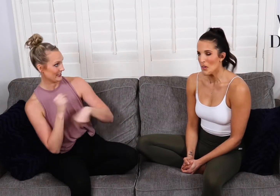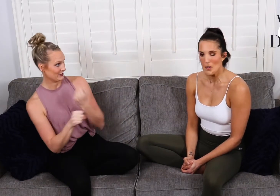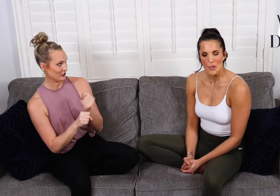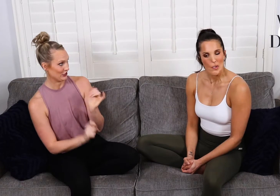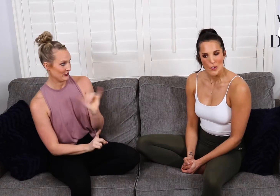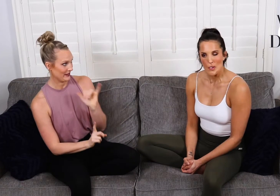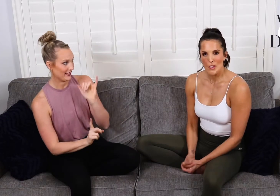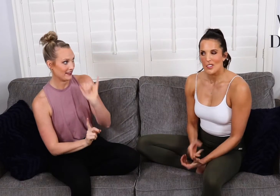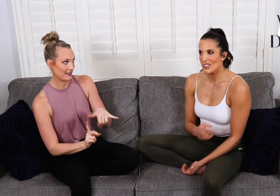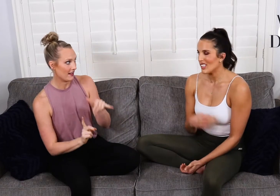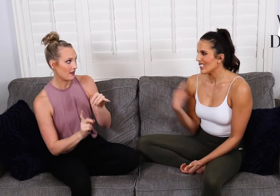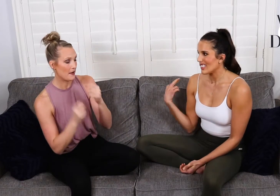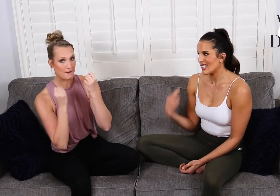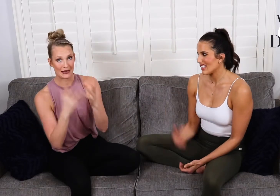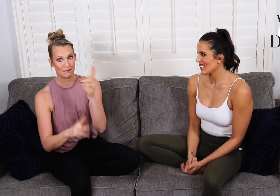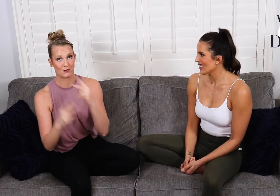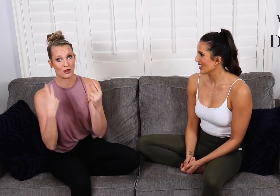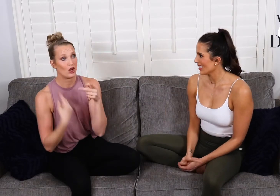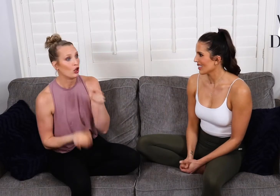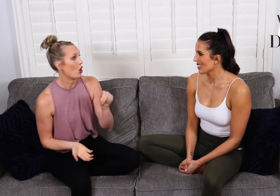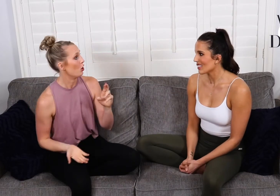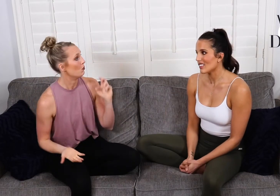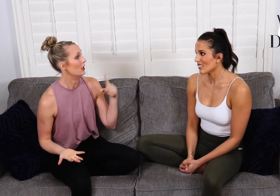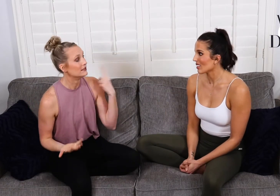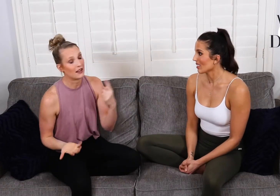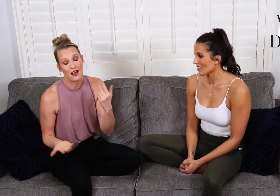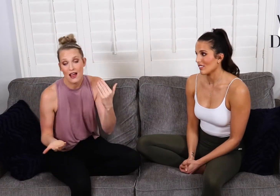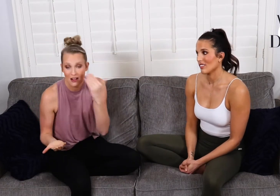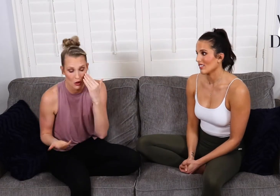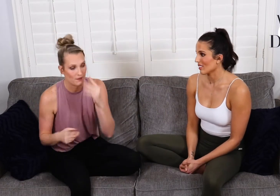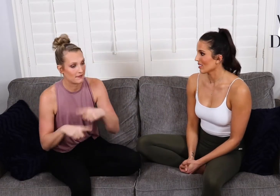So a lot of people like to me like I was insane